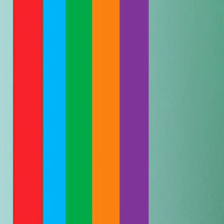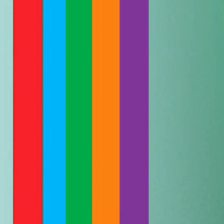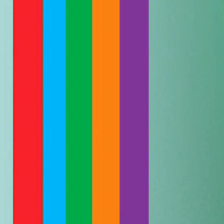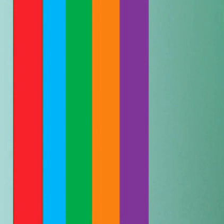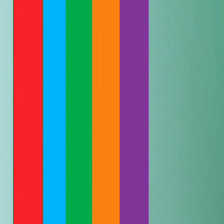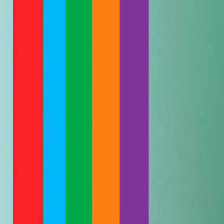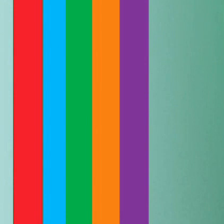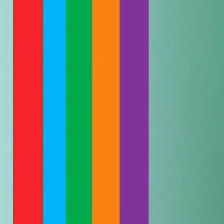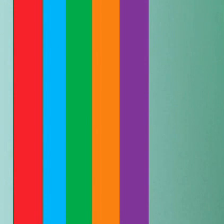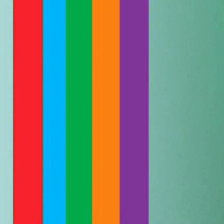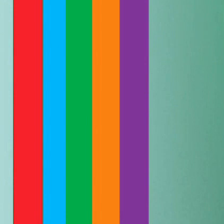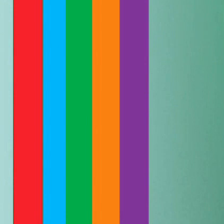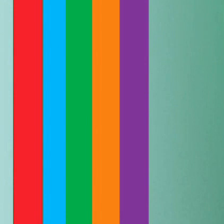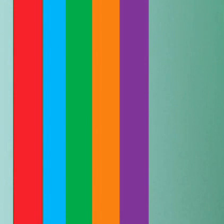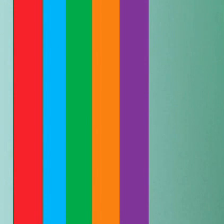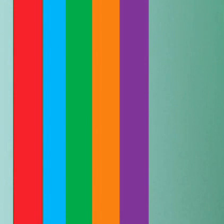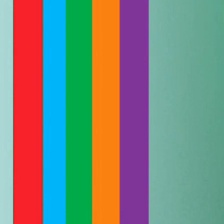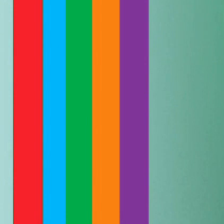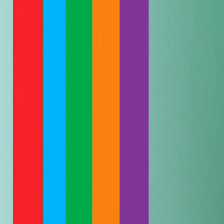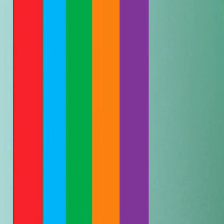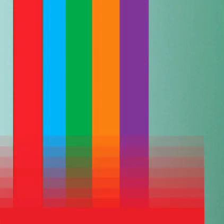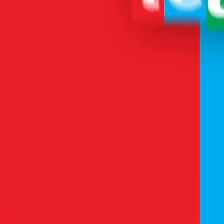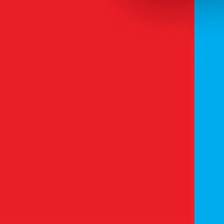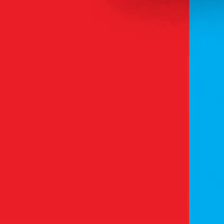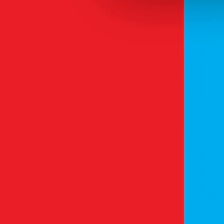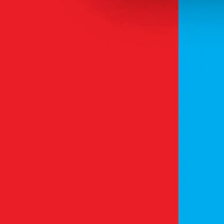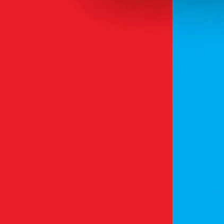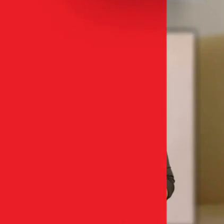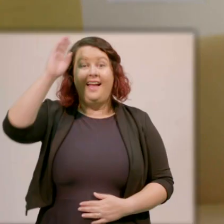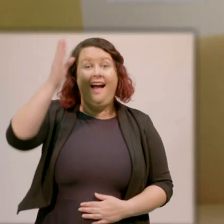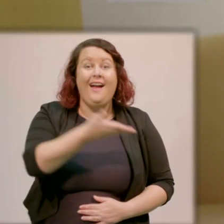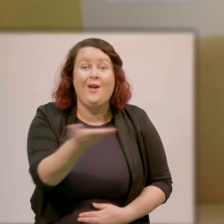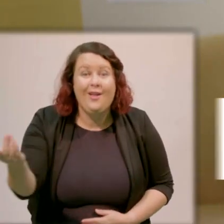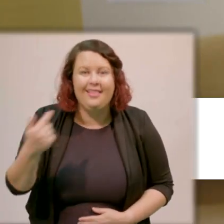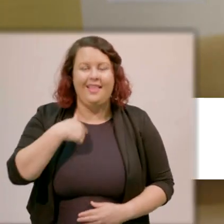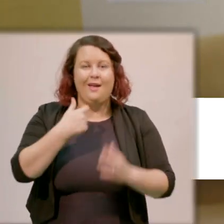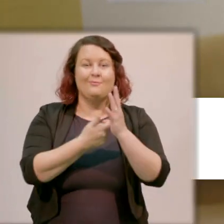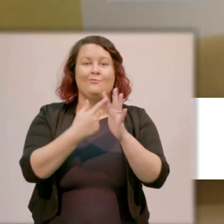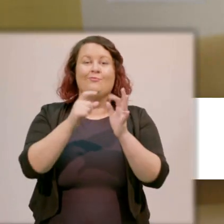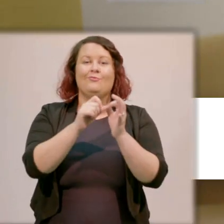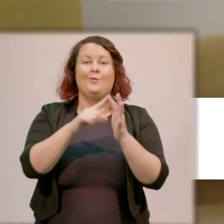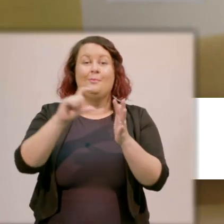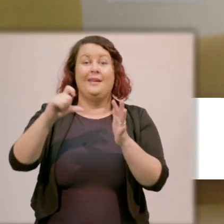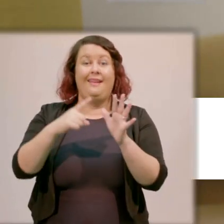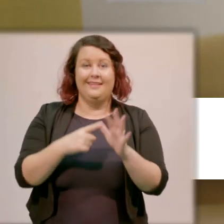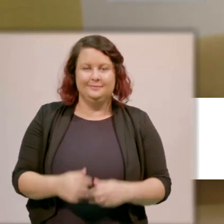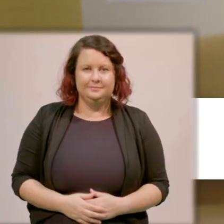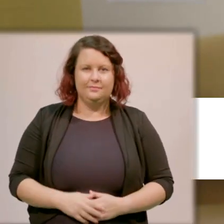and let's look at how they're structured, to engage the audience. Hi, everyone. I'm Rebecca. Today, we'll look briefly